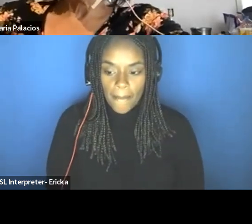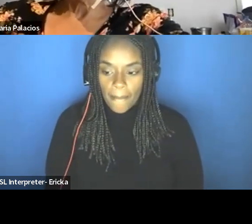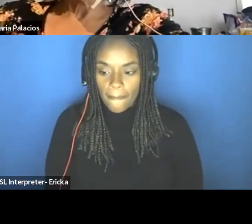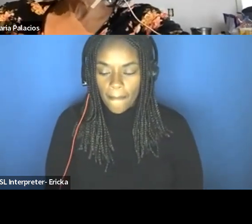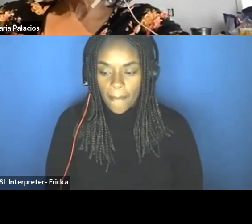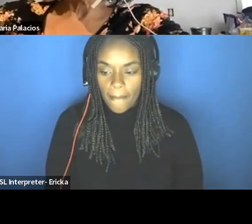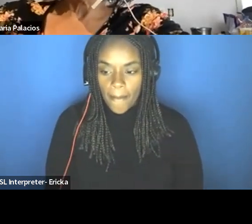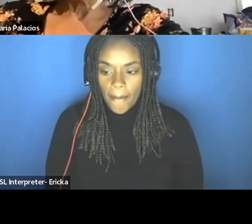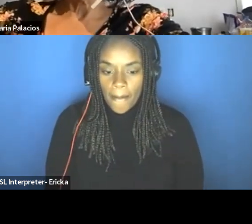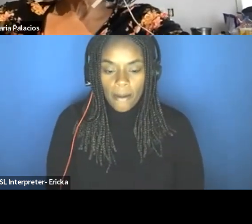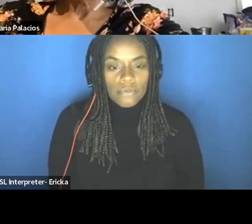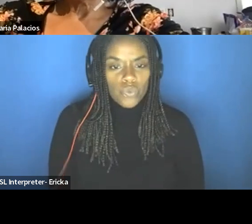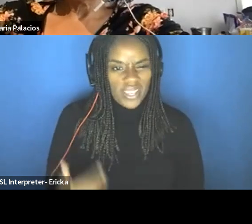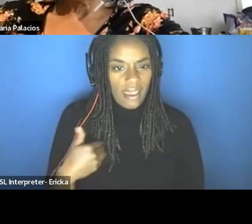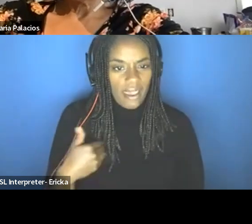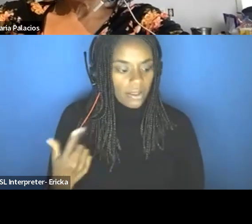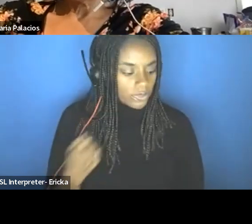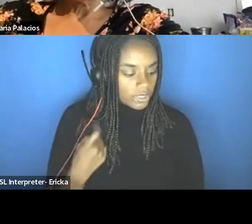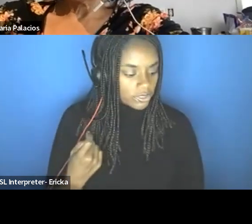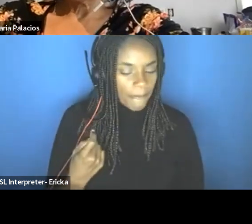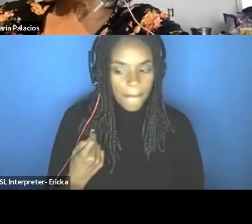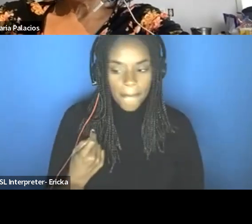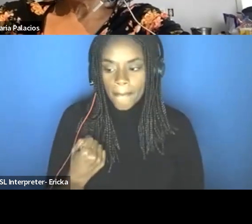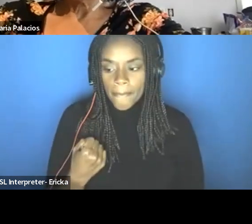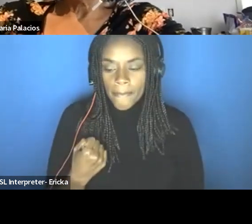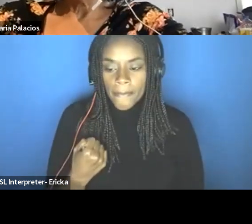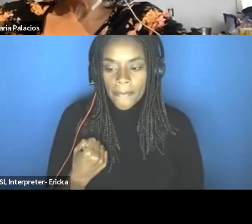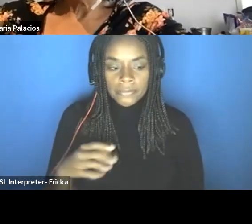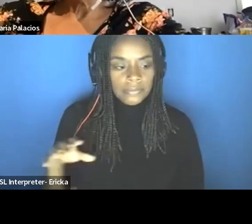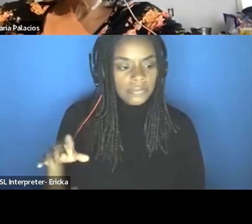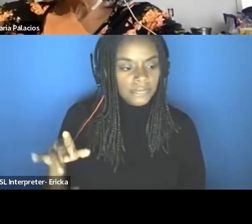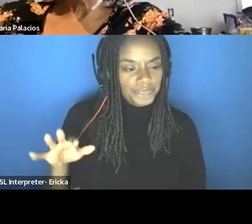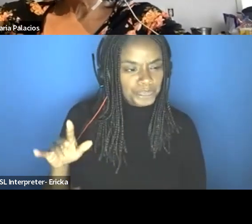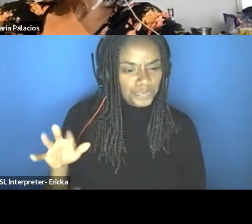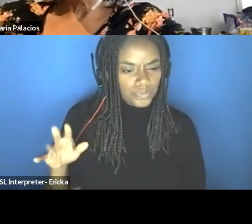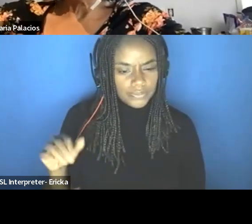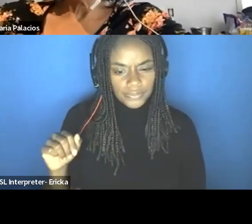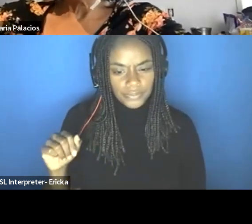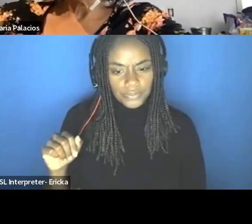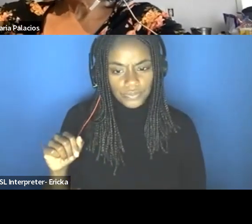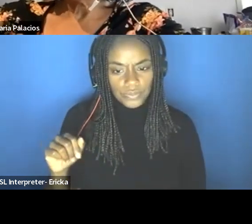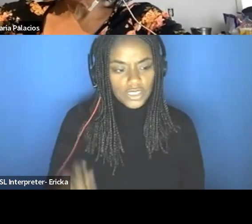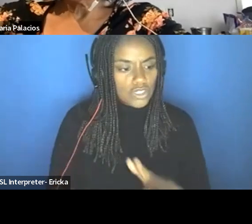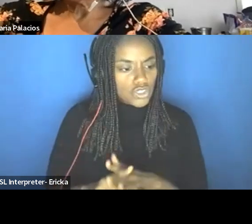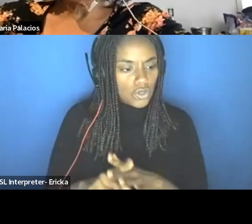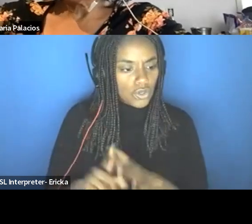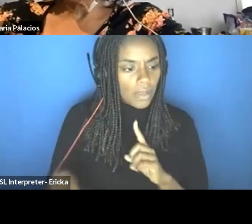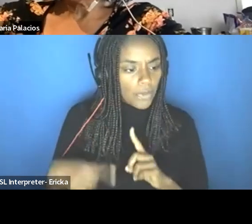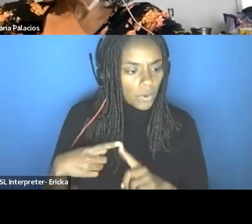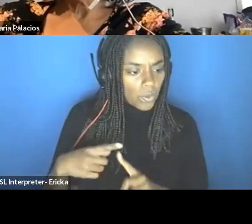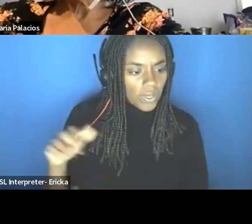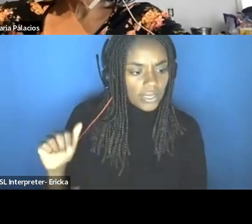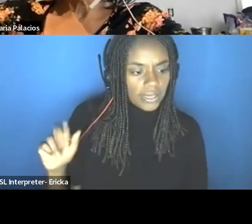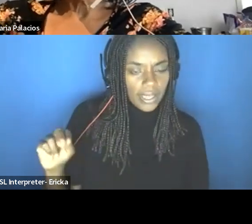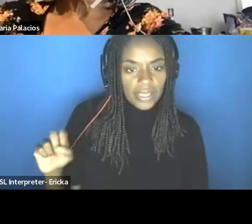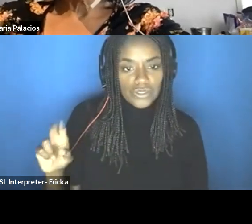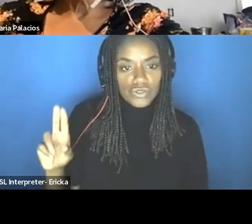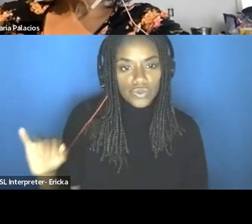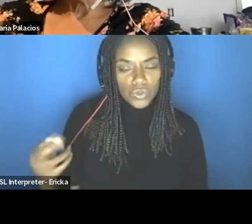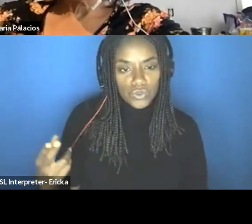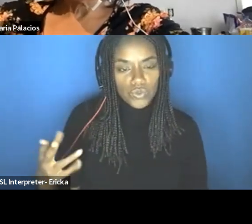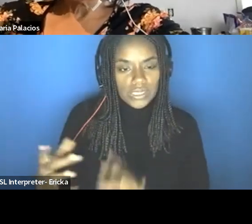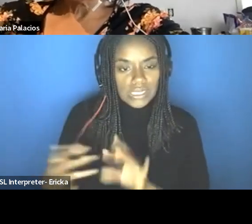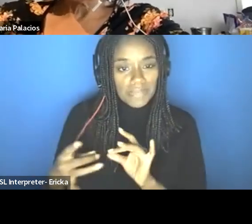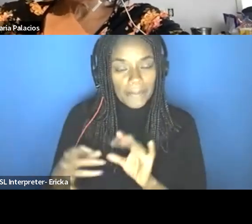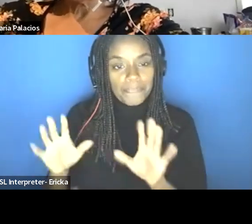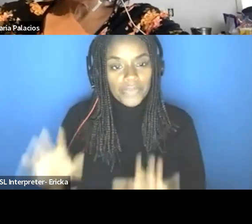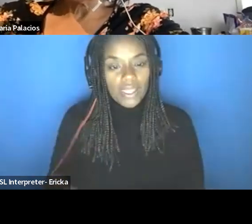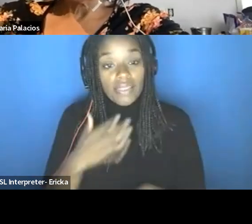Thank you.